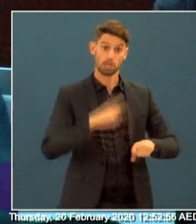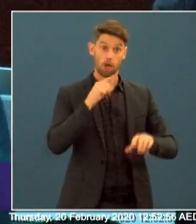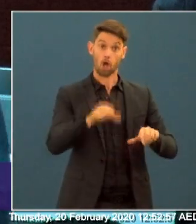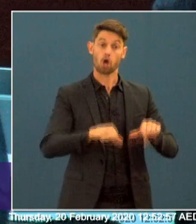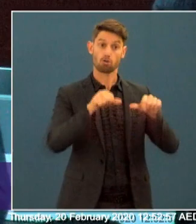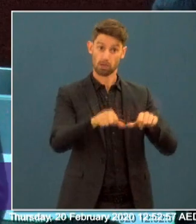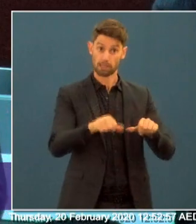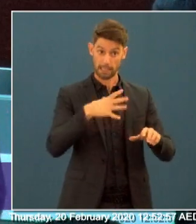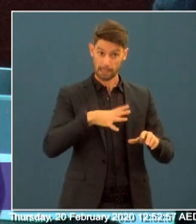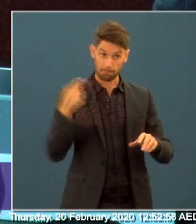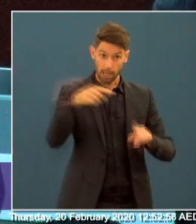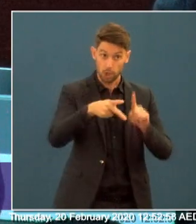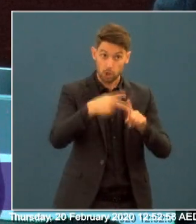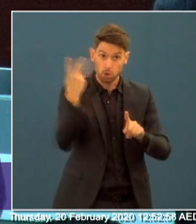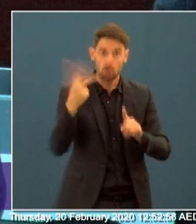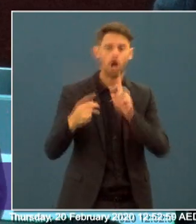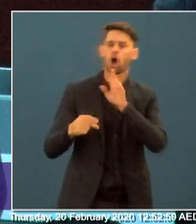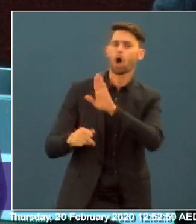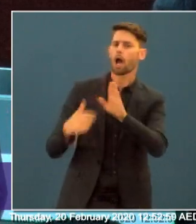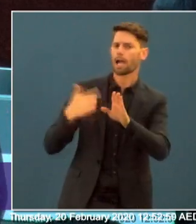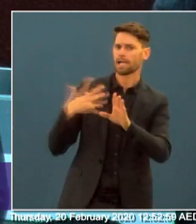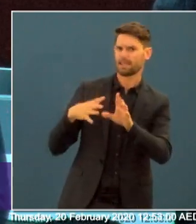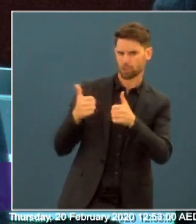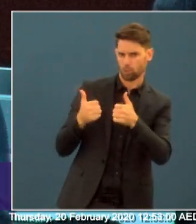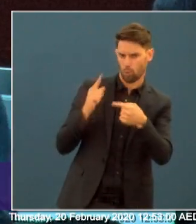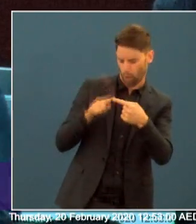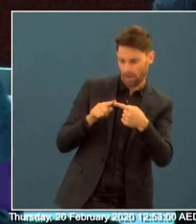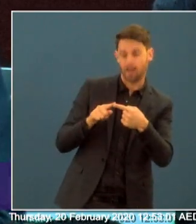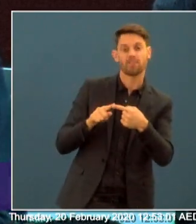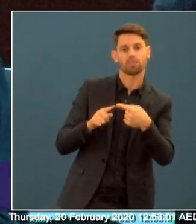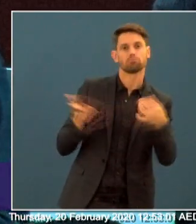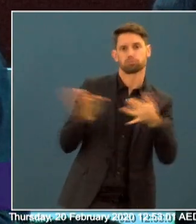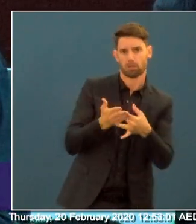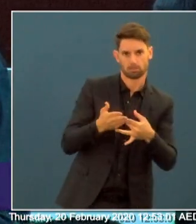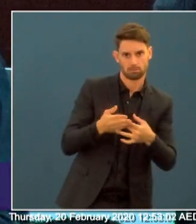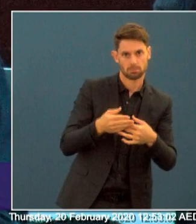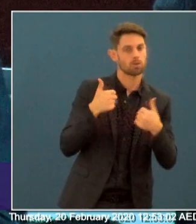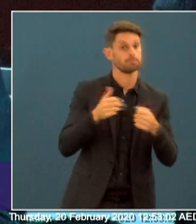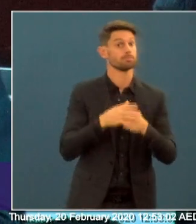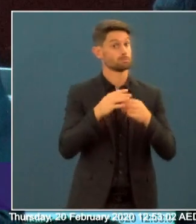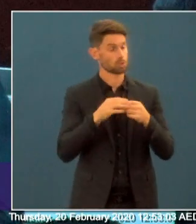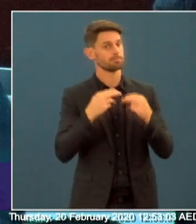I just want to finish one aspect and then resume. Right. So I want to ask you about